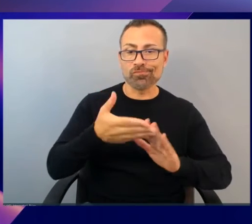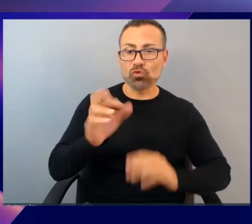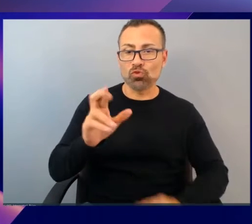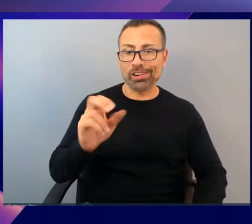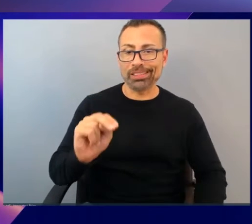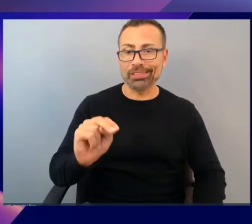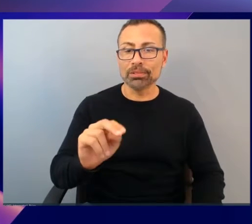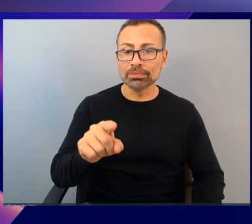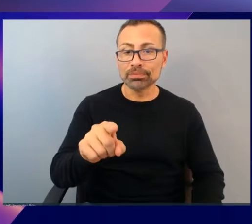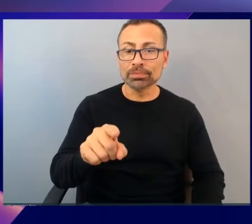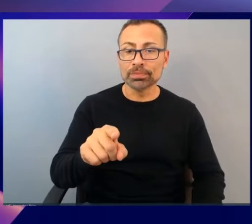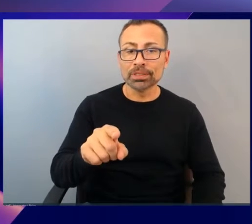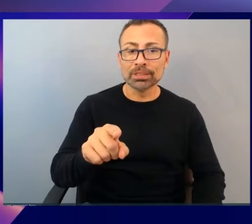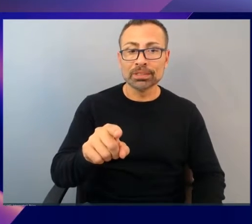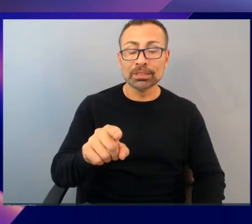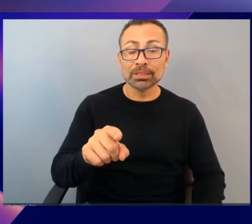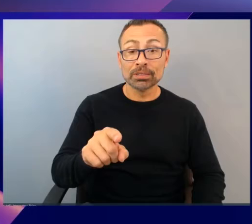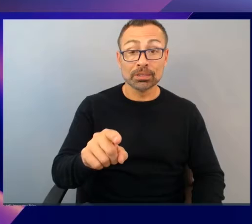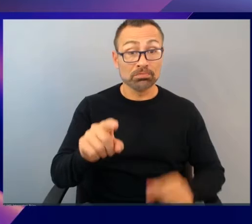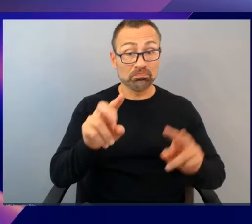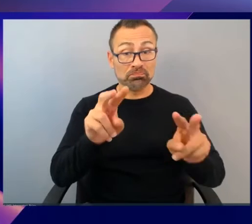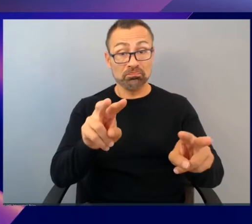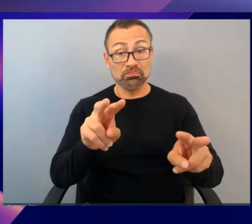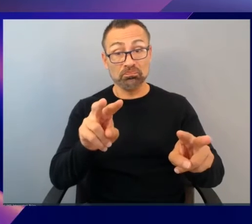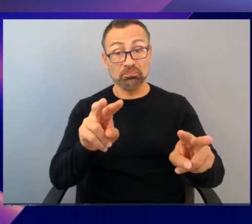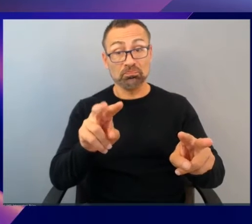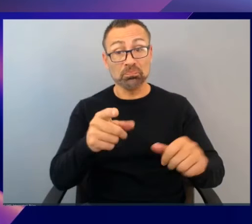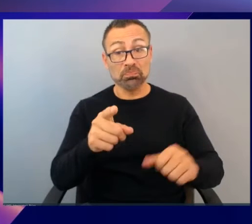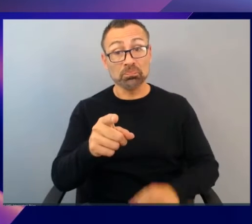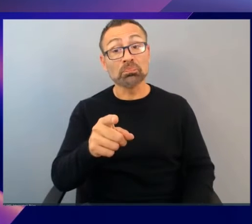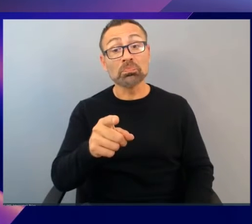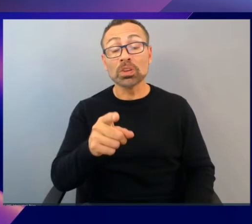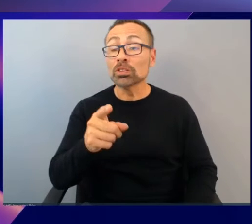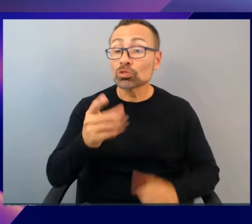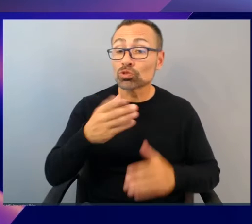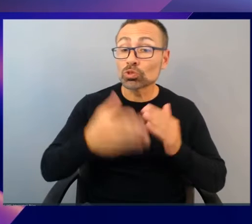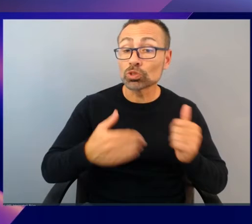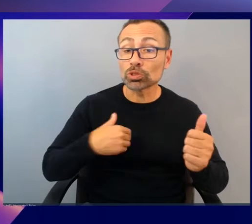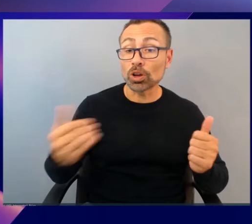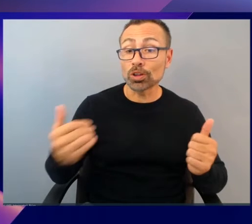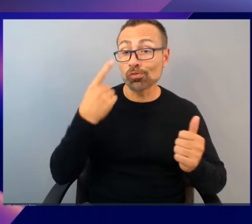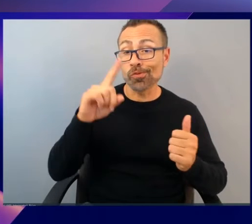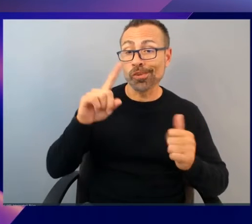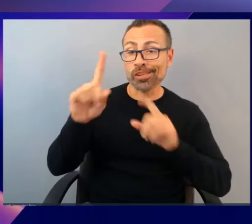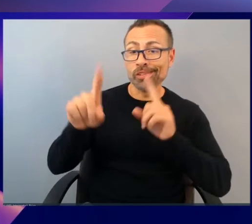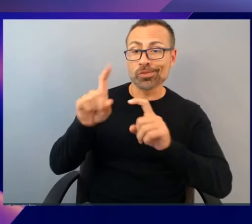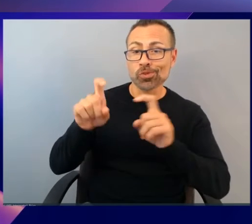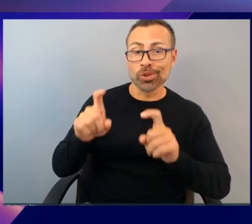okay, you'll take a look, and we'll see the results of, the query results, sorry, results of the query.